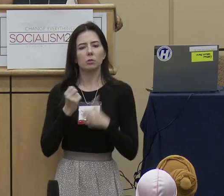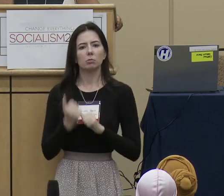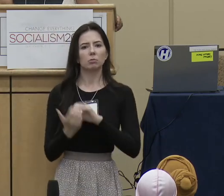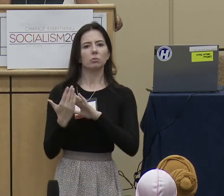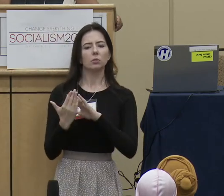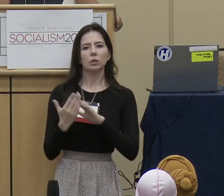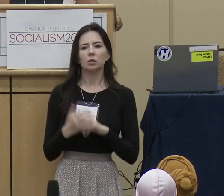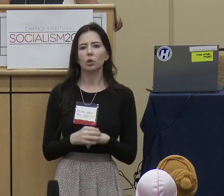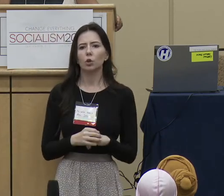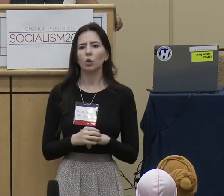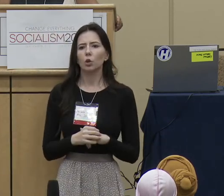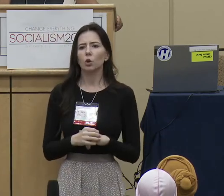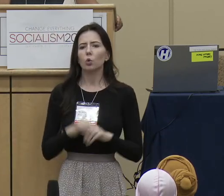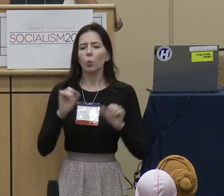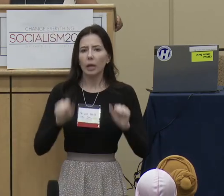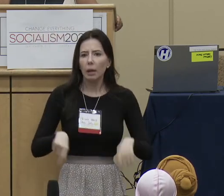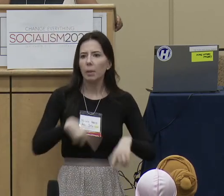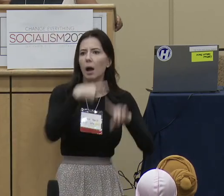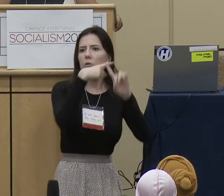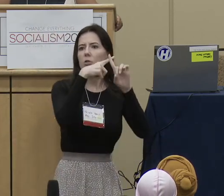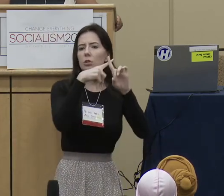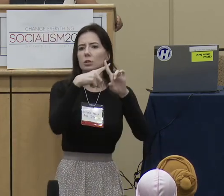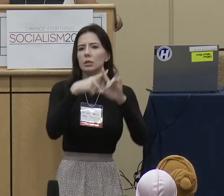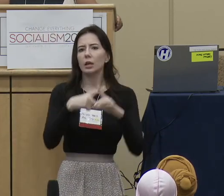until we accept that, we are not going to build